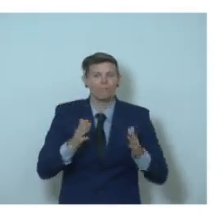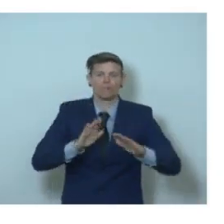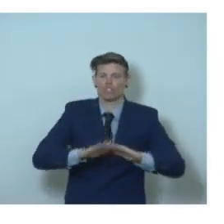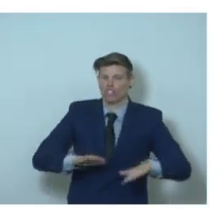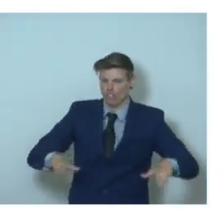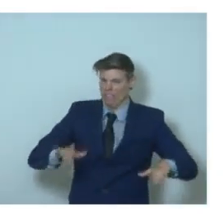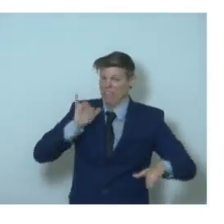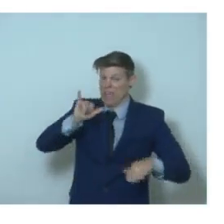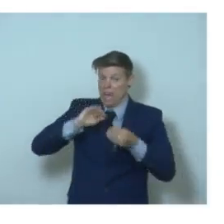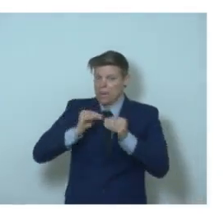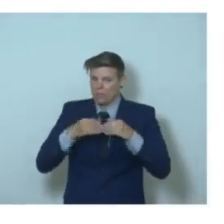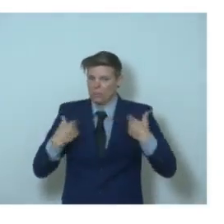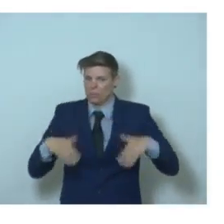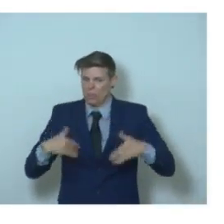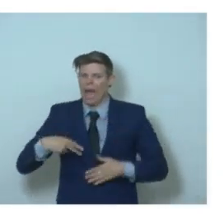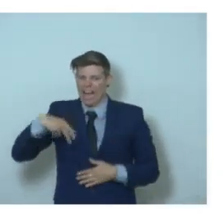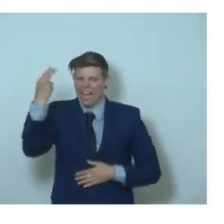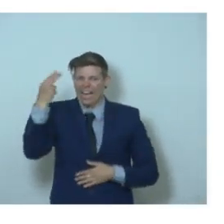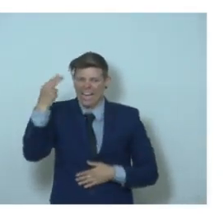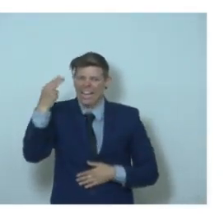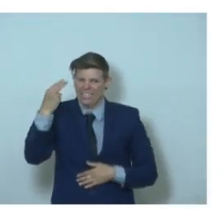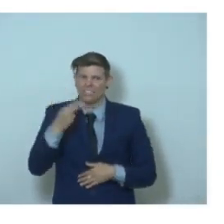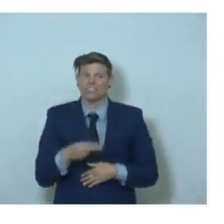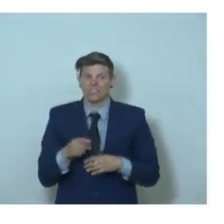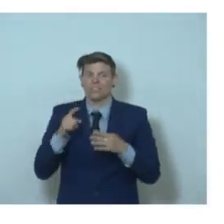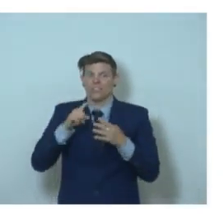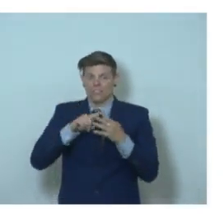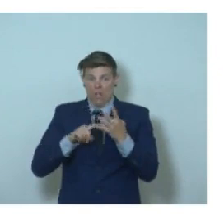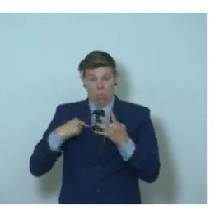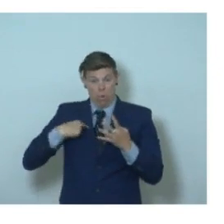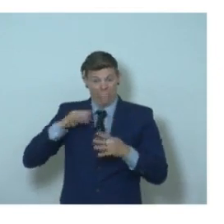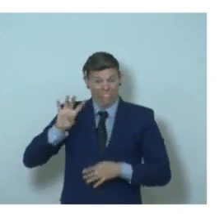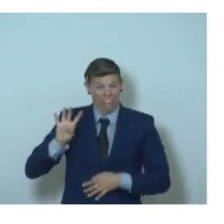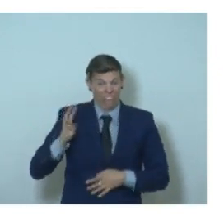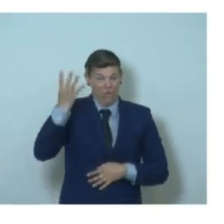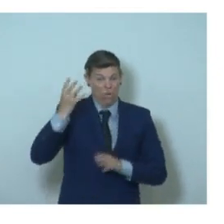IT’S ABOUT TWELVE POINT NINE PERCENT OF ALL CASES ARE OCCURRING IN CHILDREN. THAT’S HIGH.